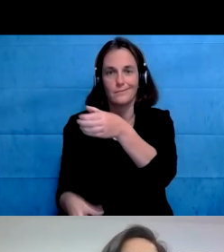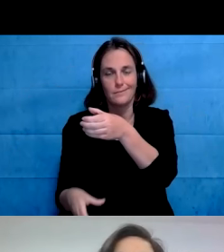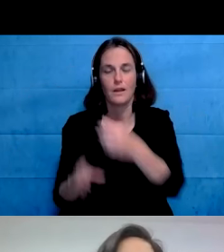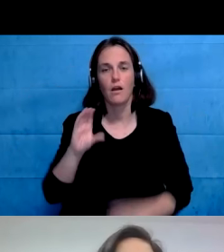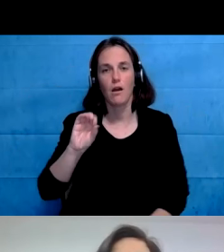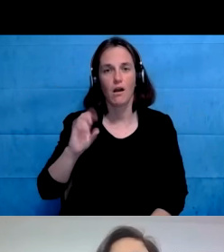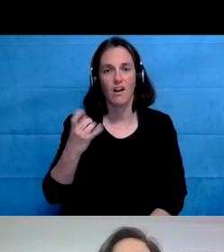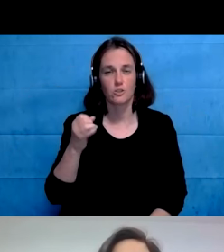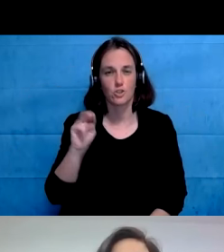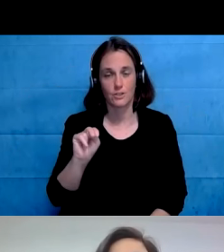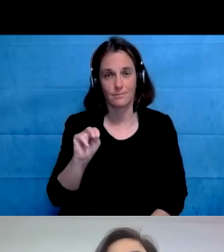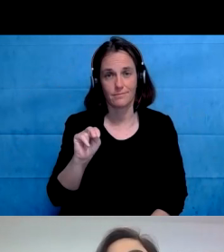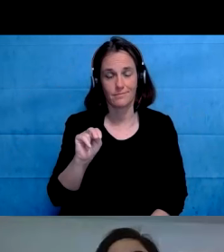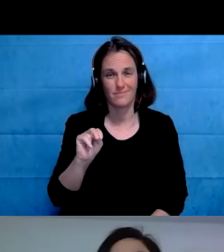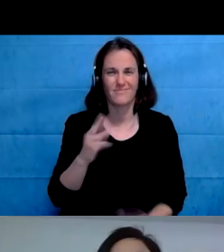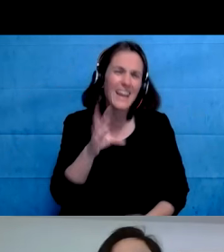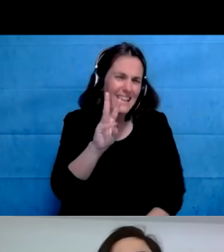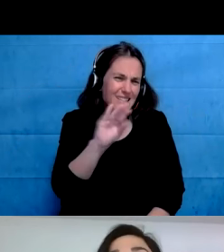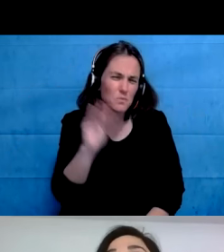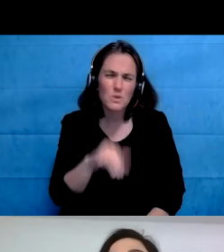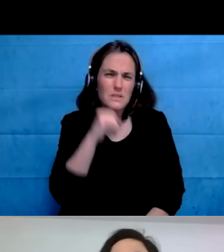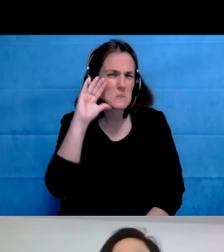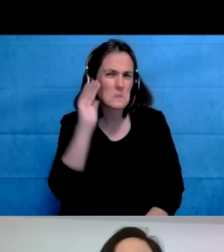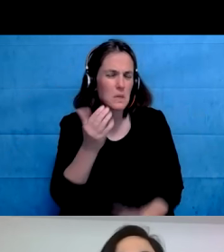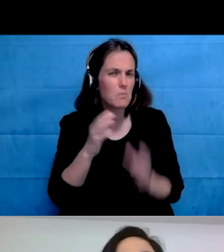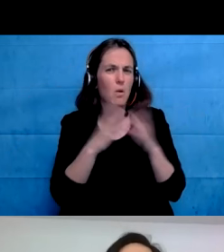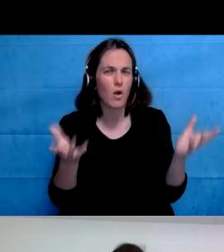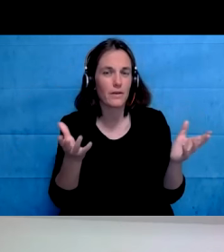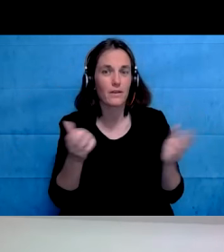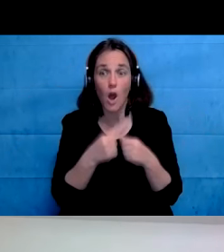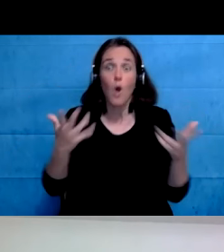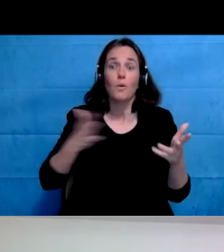6% might not seem like a very large percentage. Oh dear, there go my lights. One second.